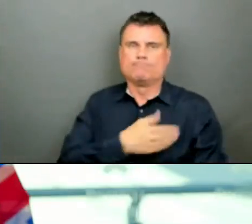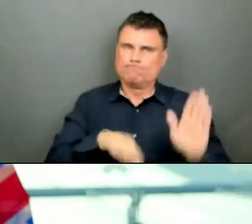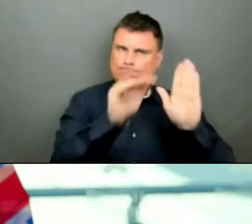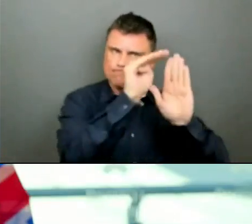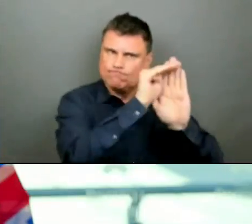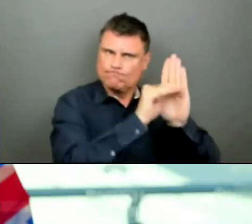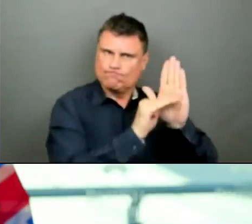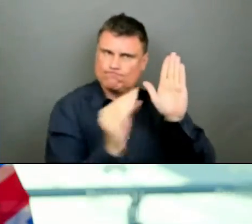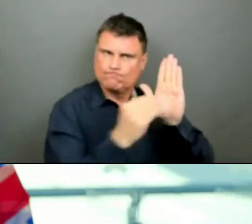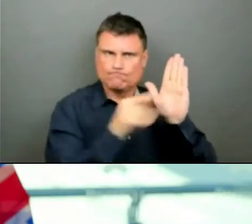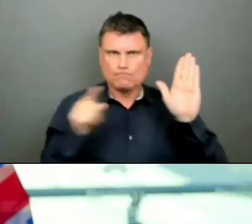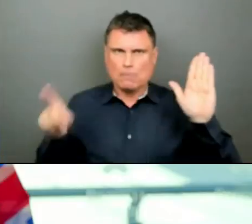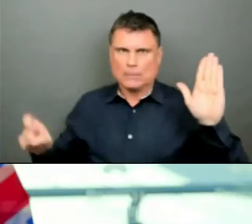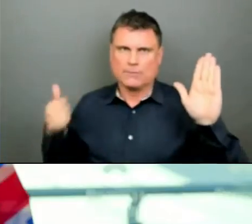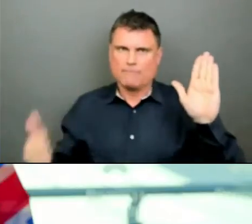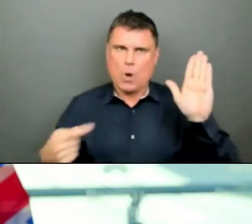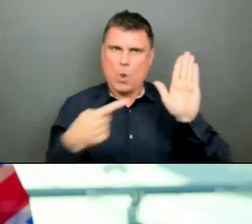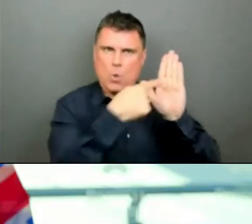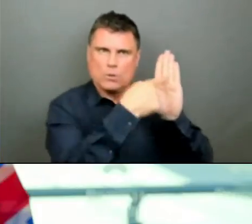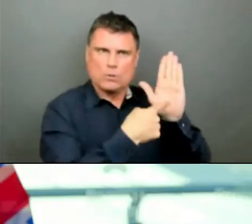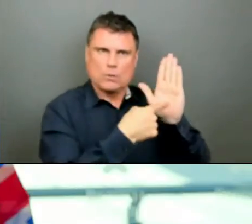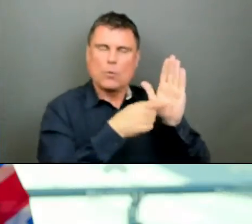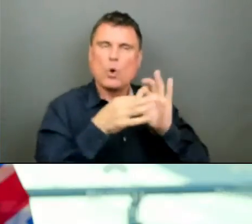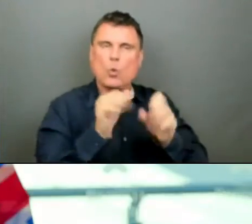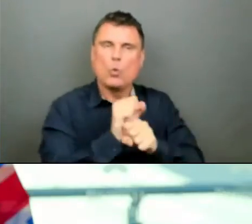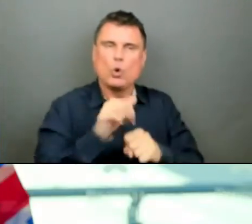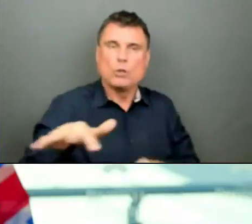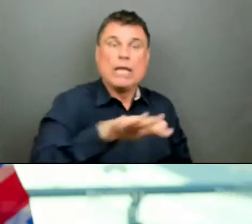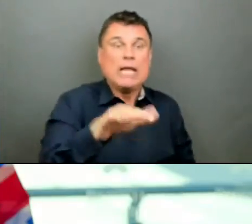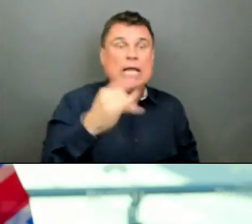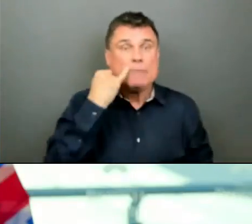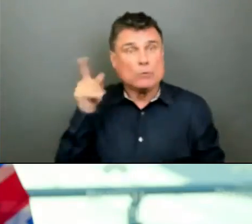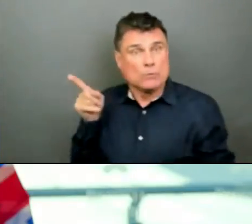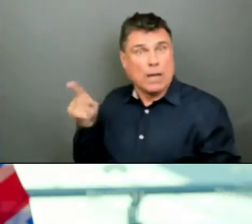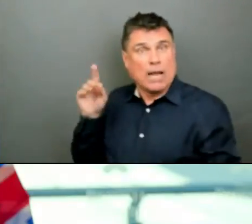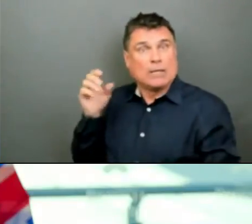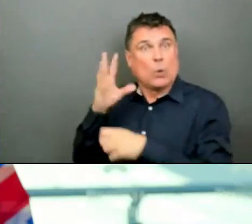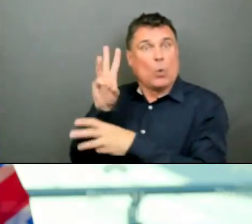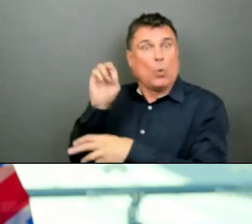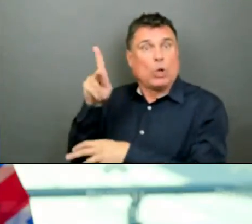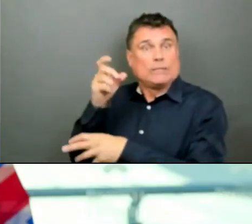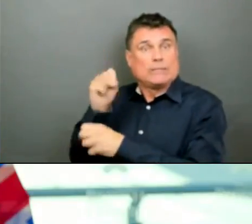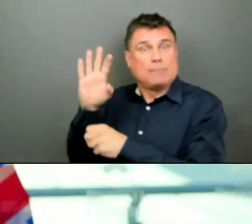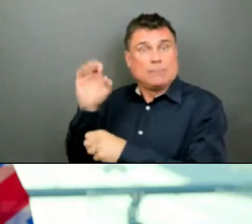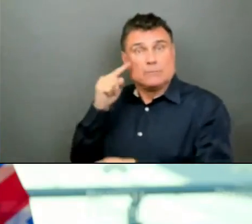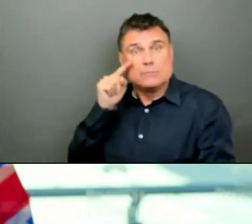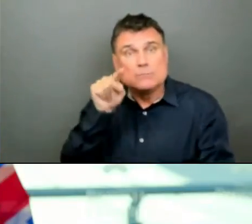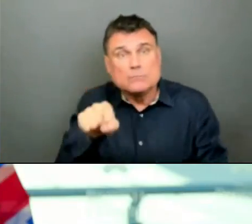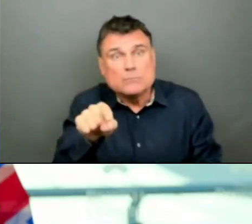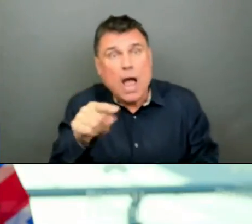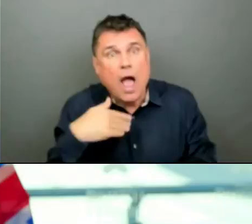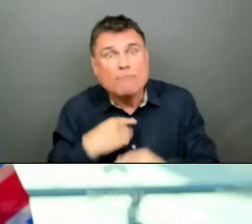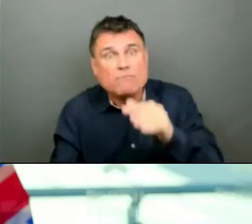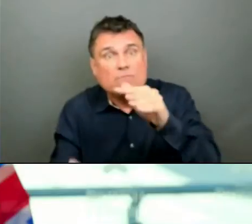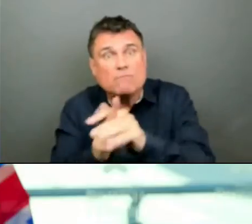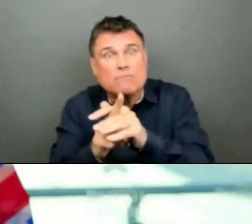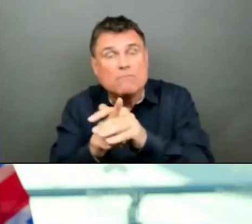in workplaces when there is workplace transmission to help manage those out breaks. When three or